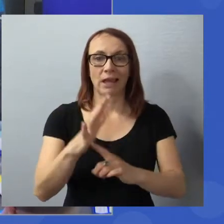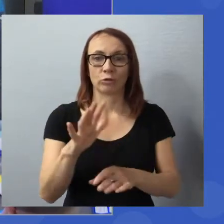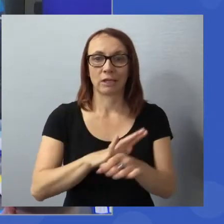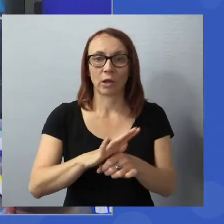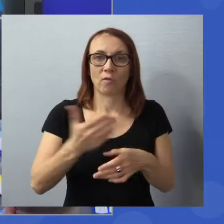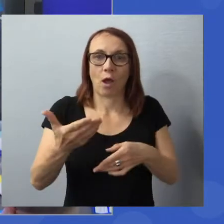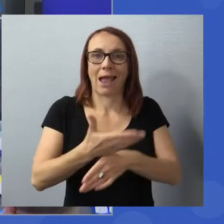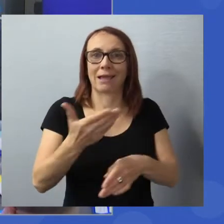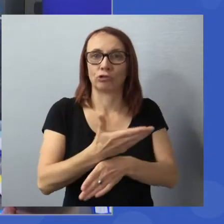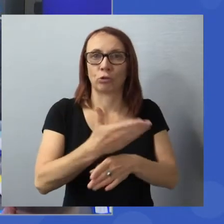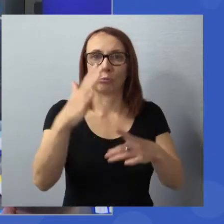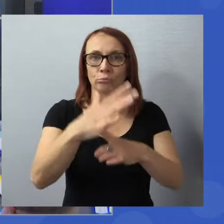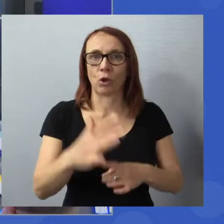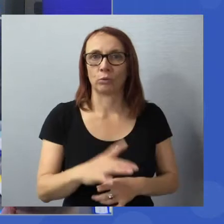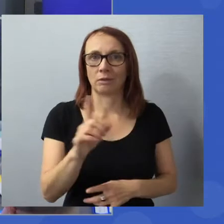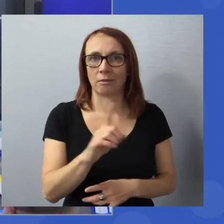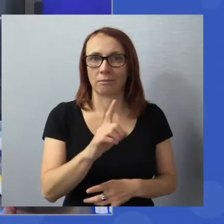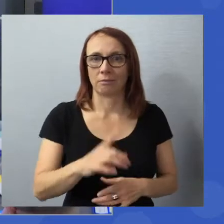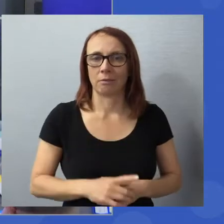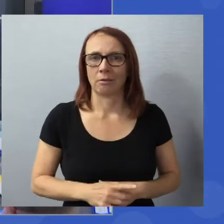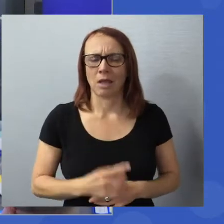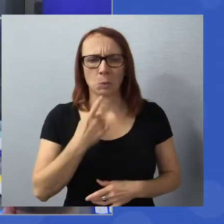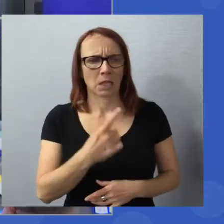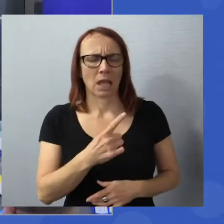come up with and to share with the room why they felt that was an important